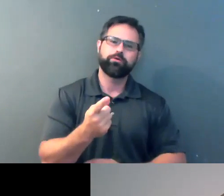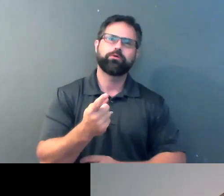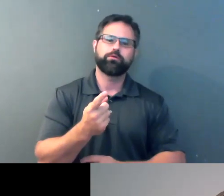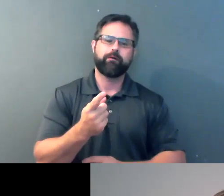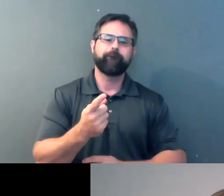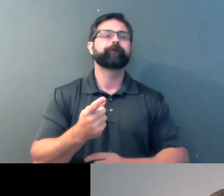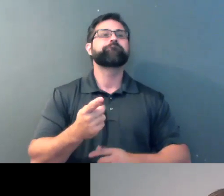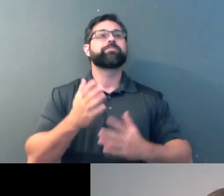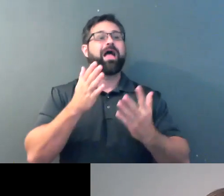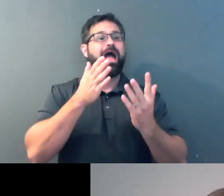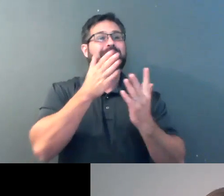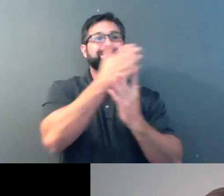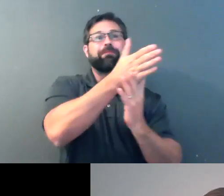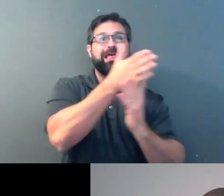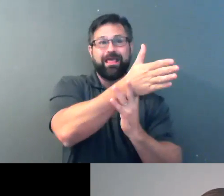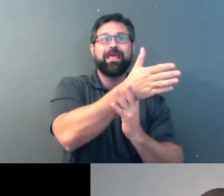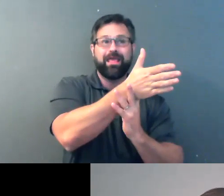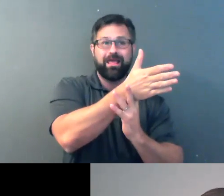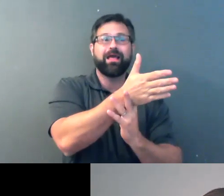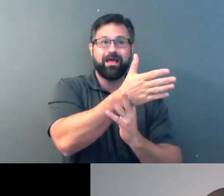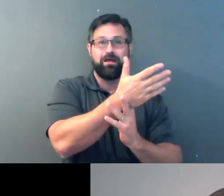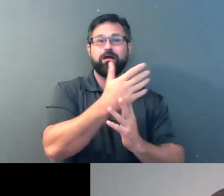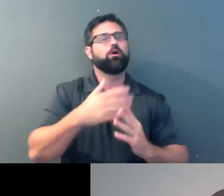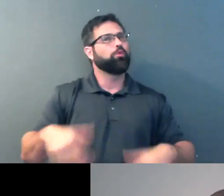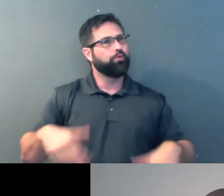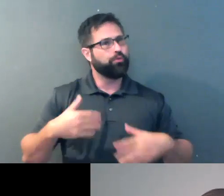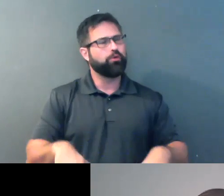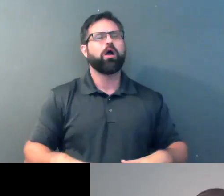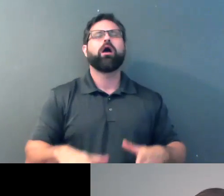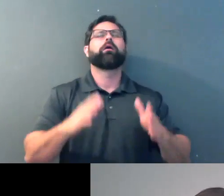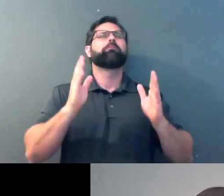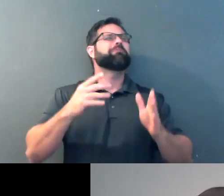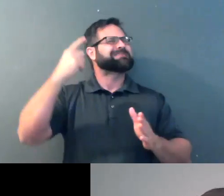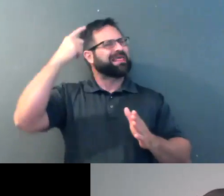being taken into consideration from the planning stage from the procurement stage